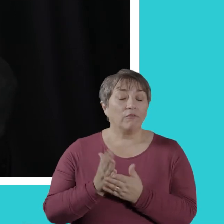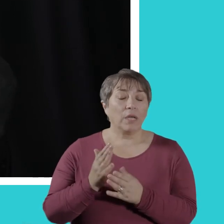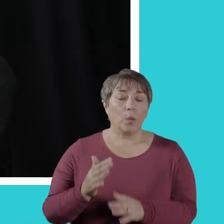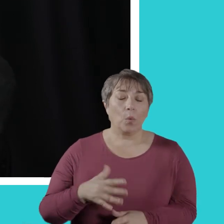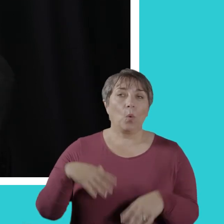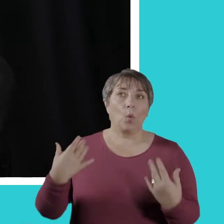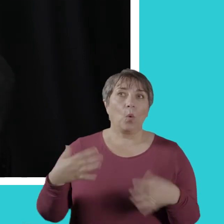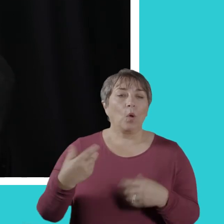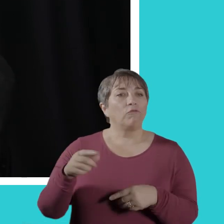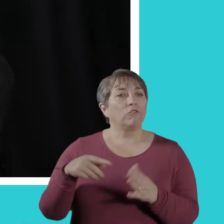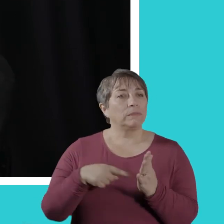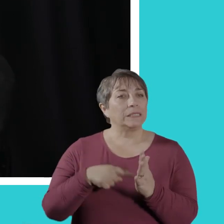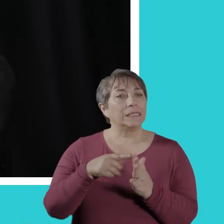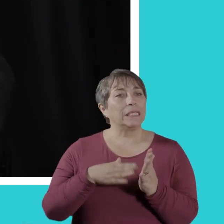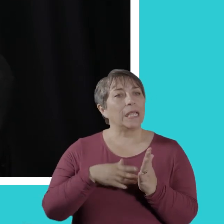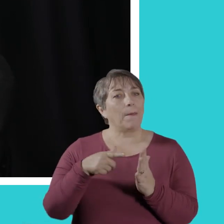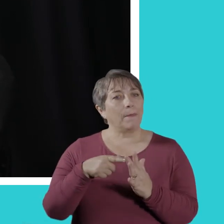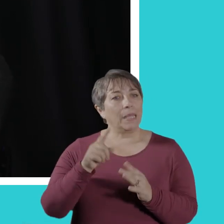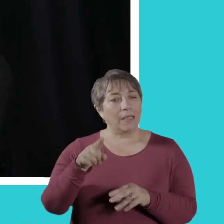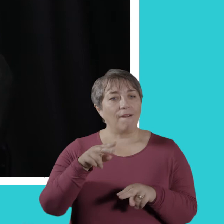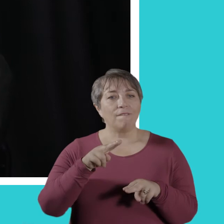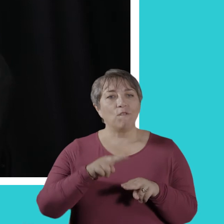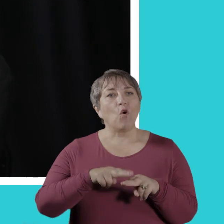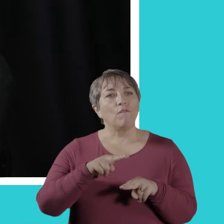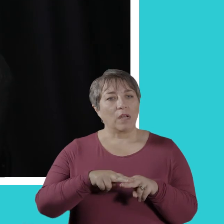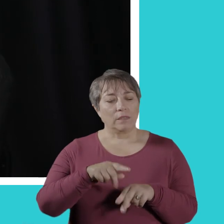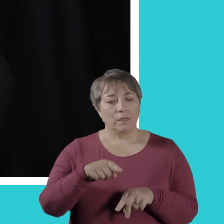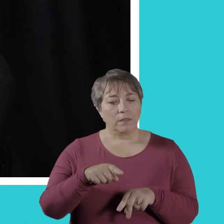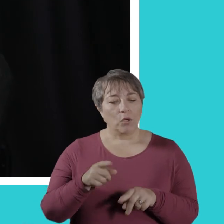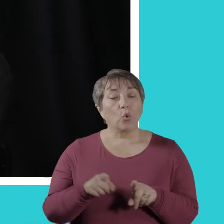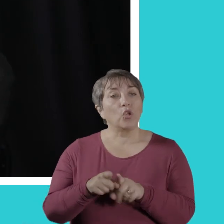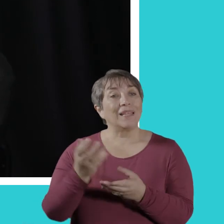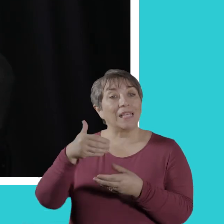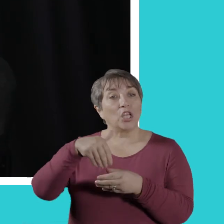doing. So that's one organization. Just to name up a couple of Inclusive Mosque Initiative which